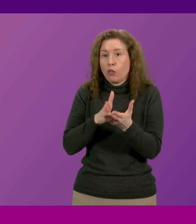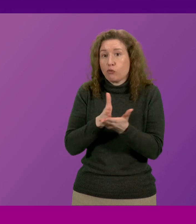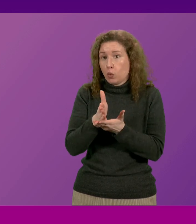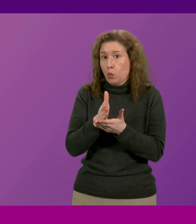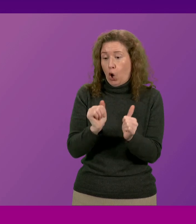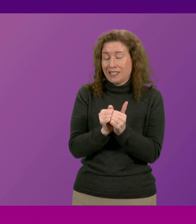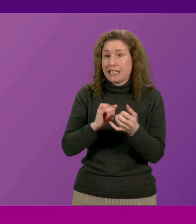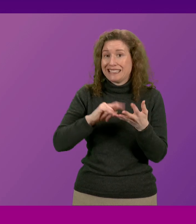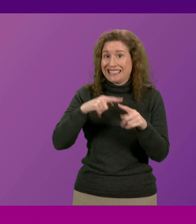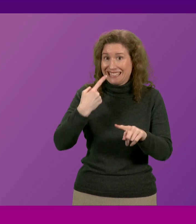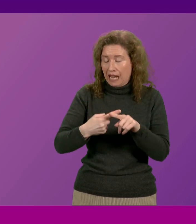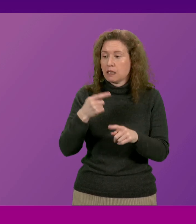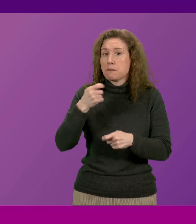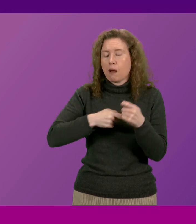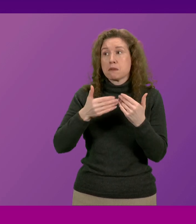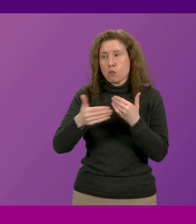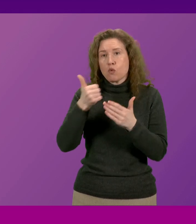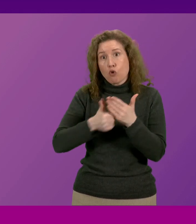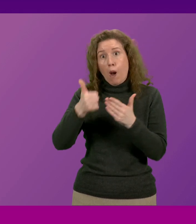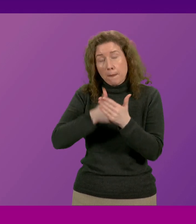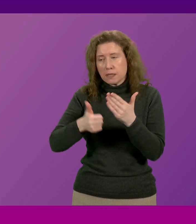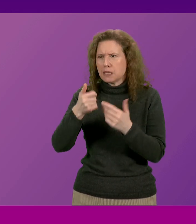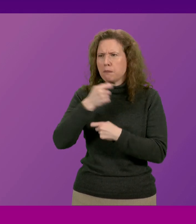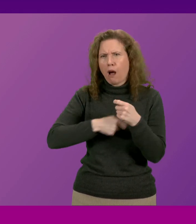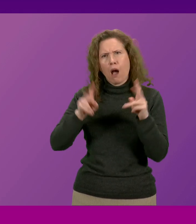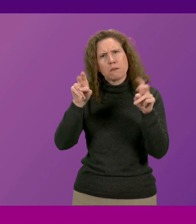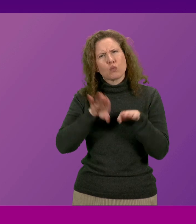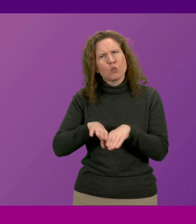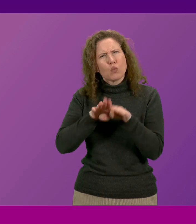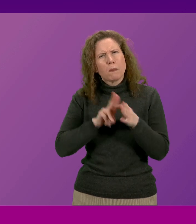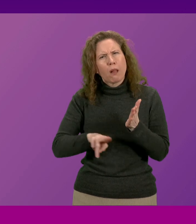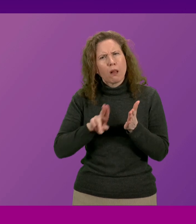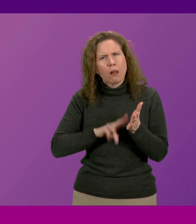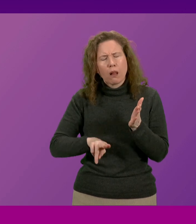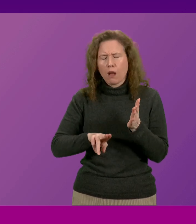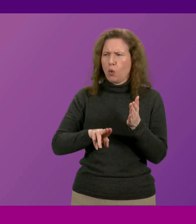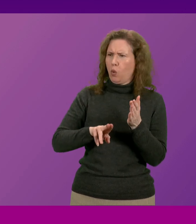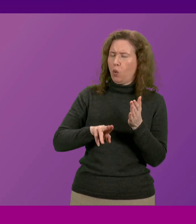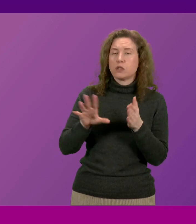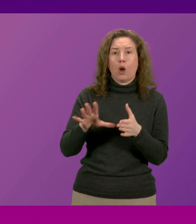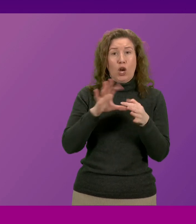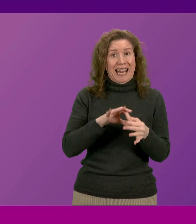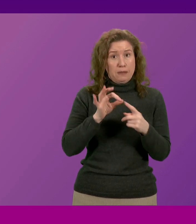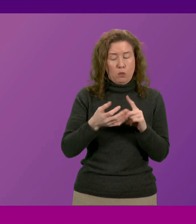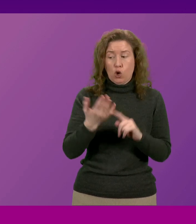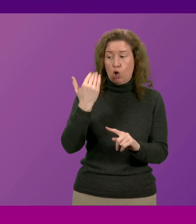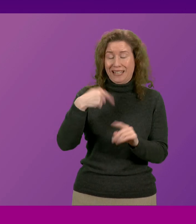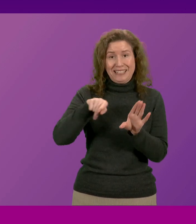sex is becoming increasingly common, to the extent that it is being normalised. On a connected point, earlier this year, the Cabinet Secretary for Justice and Home Affairs